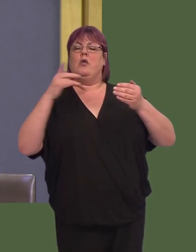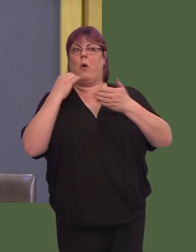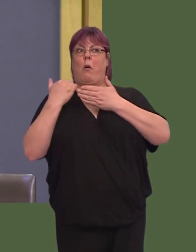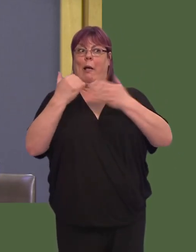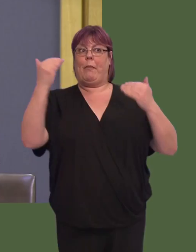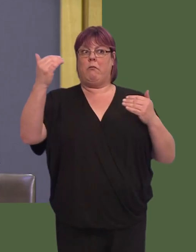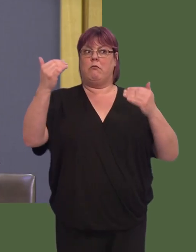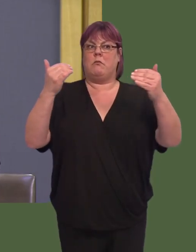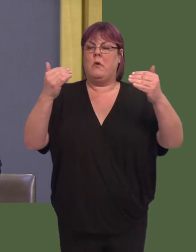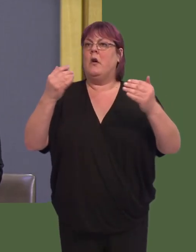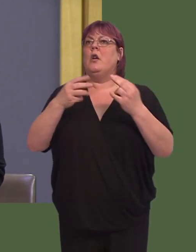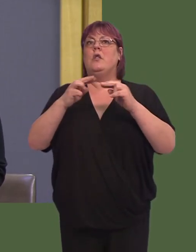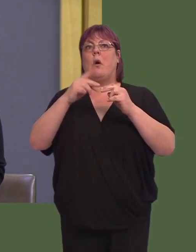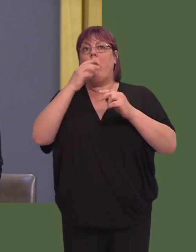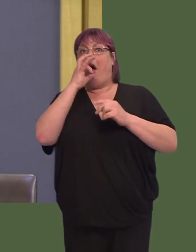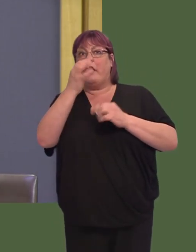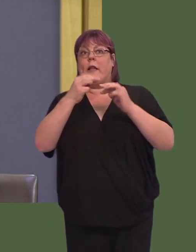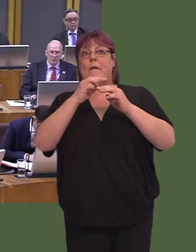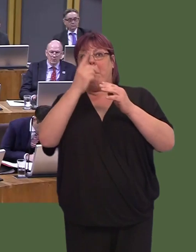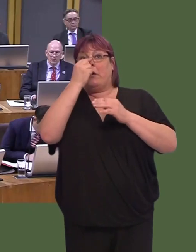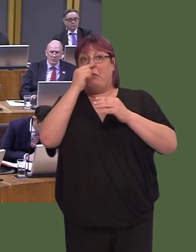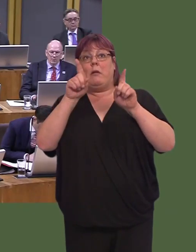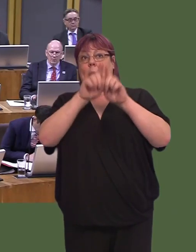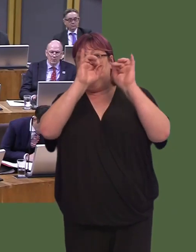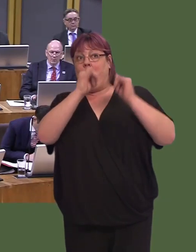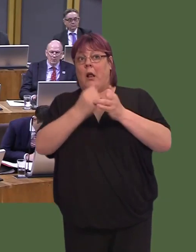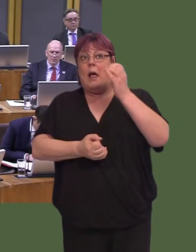that could also be tried in Wales? Julie James AM: Yes, indeed.